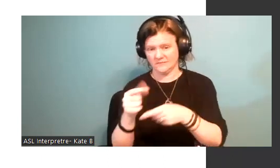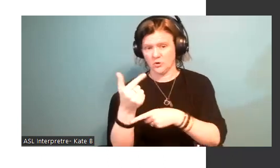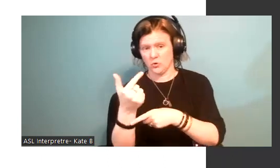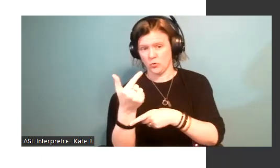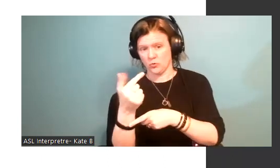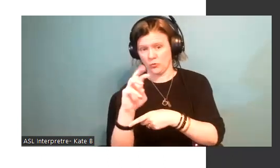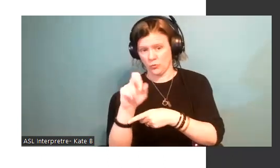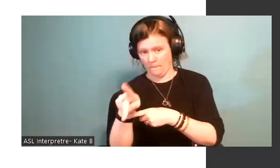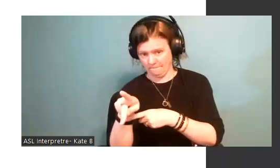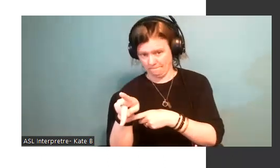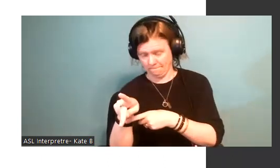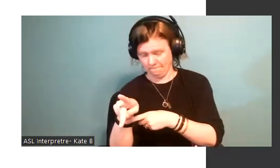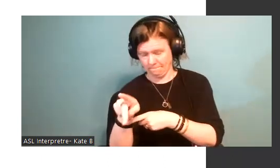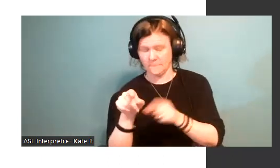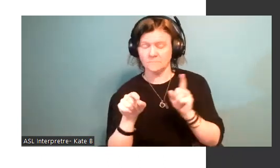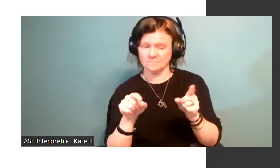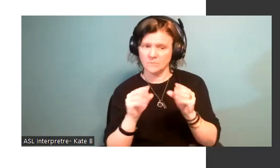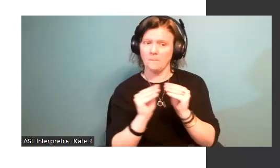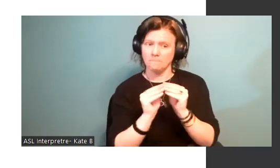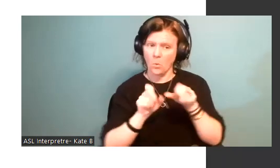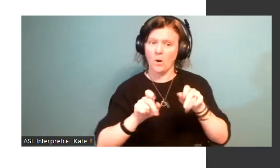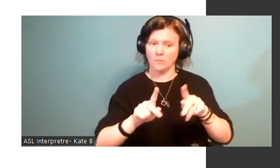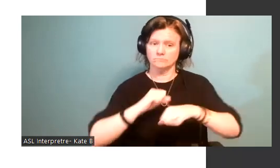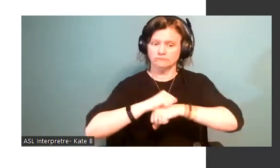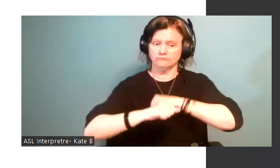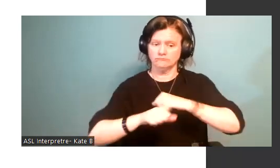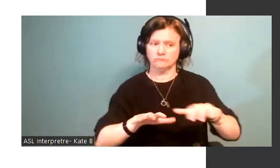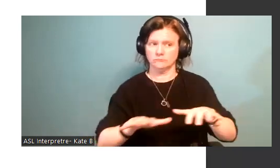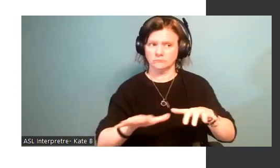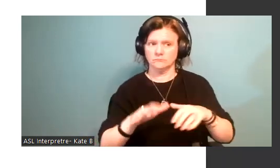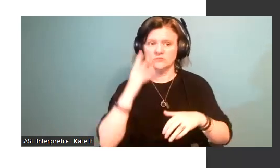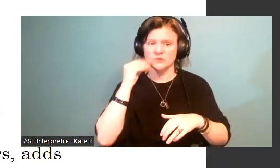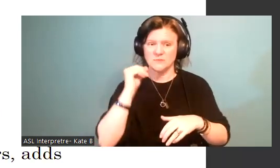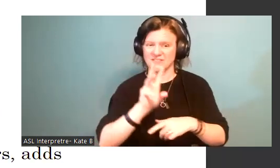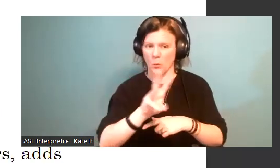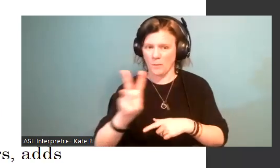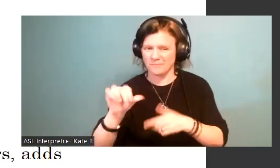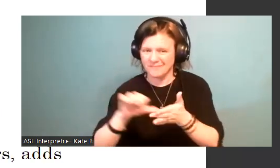developers. Custom controls, row equals region or group, these can produce what are called